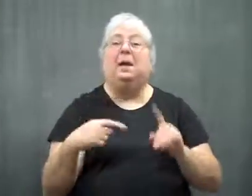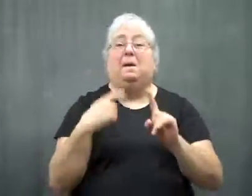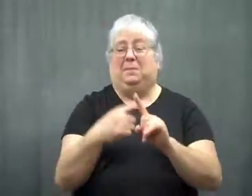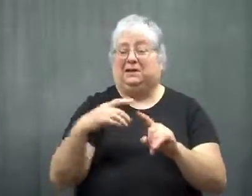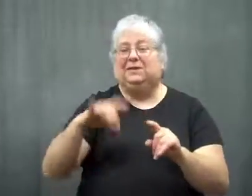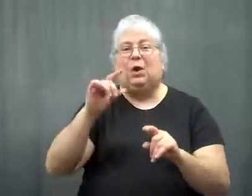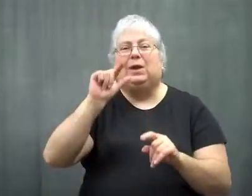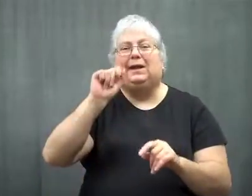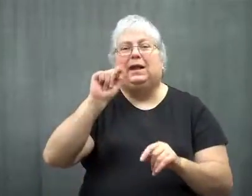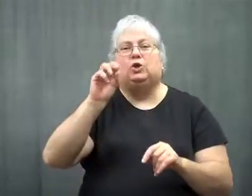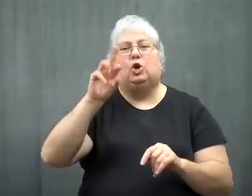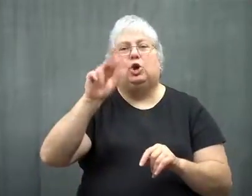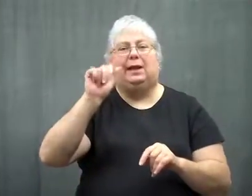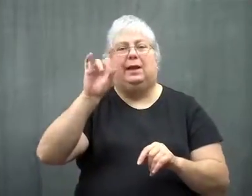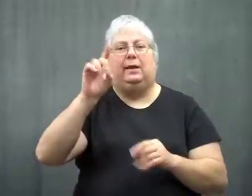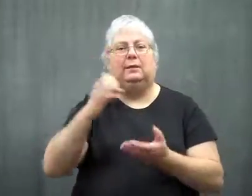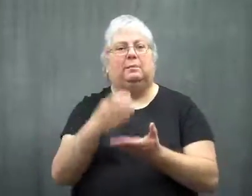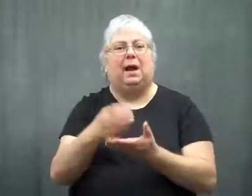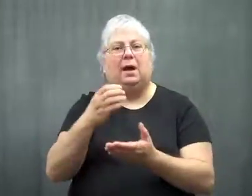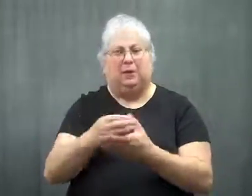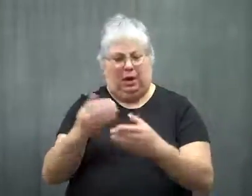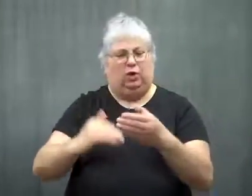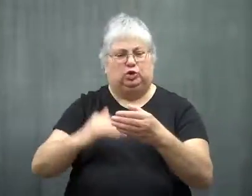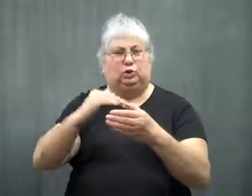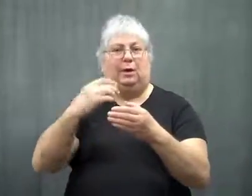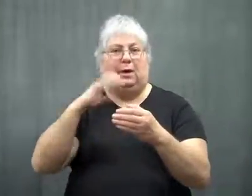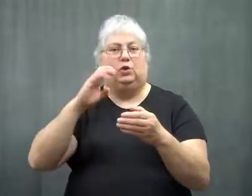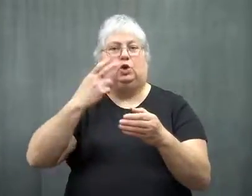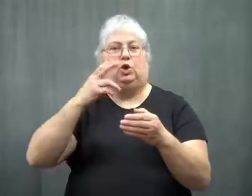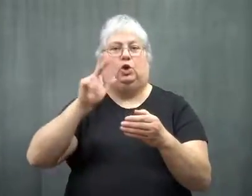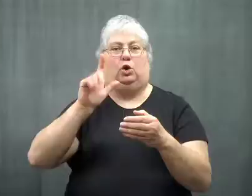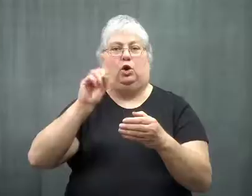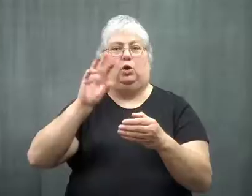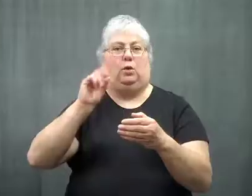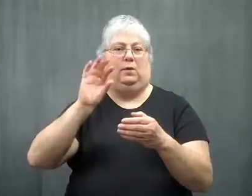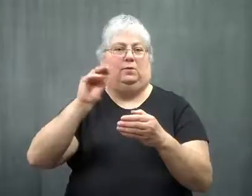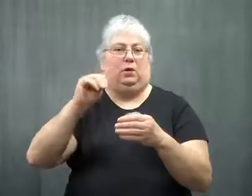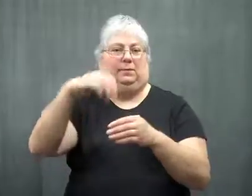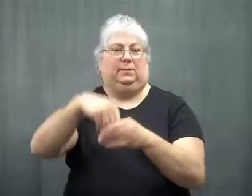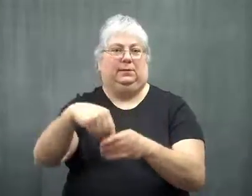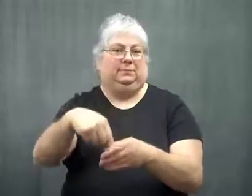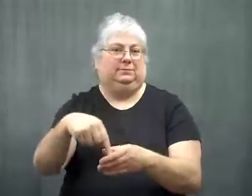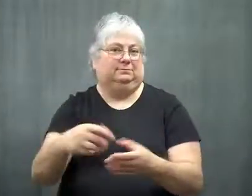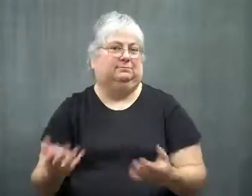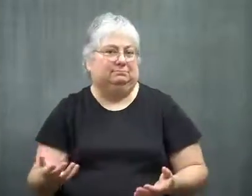A Gatorade bottle was also found with chloroform in it.